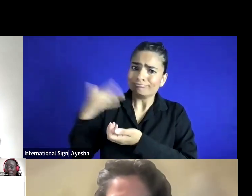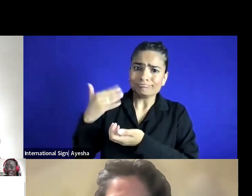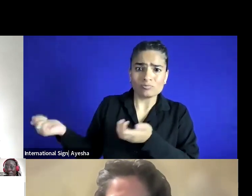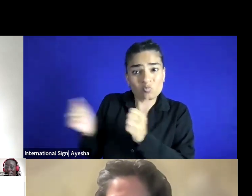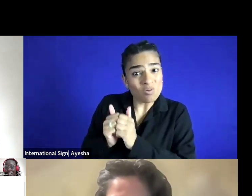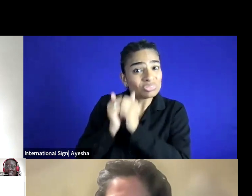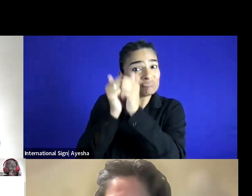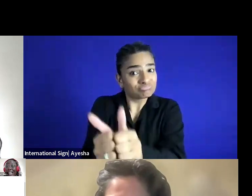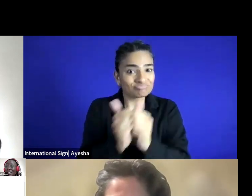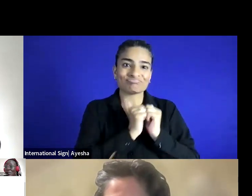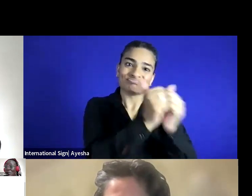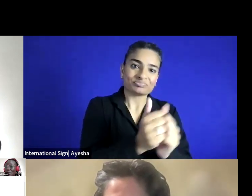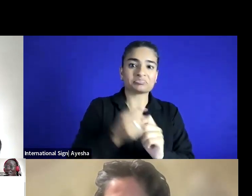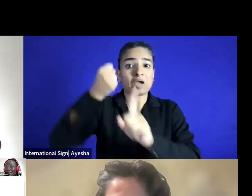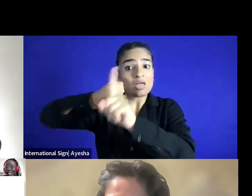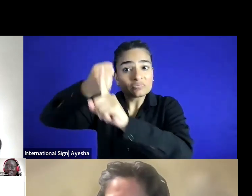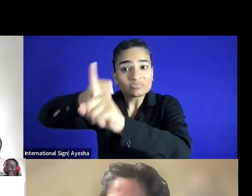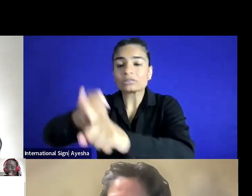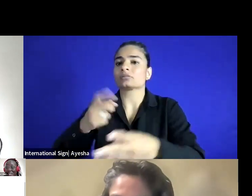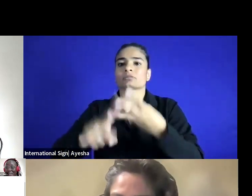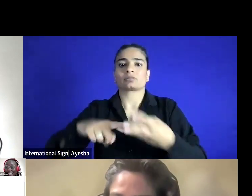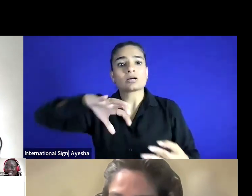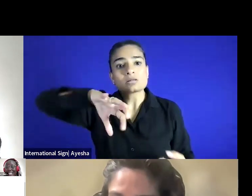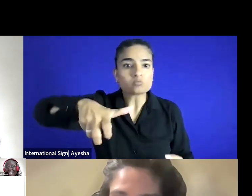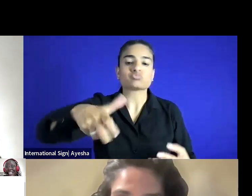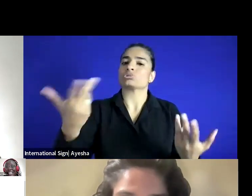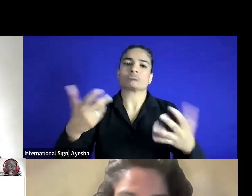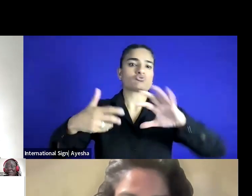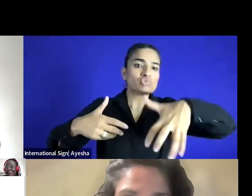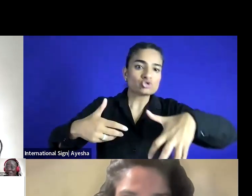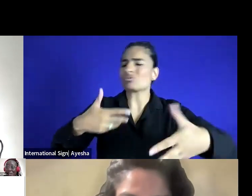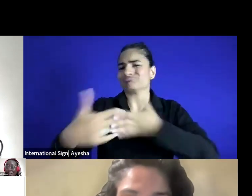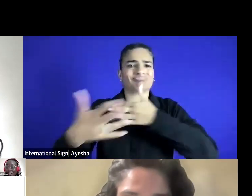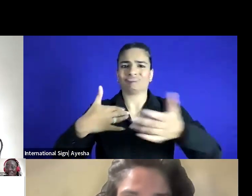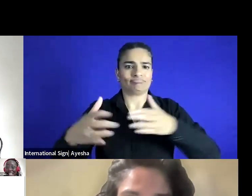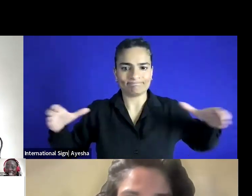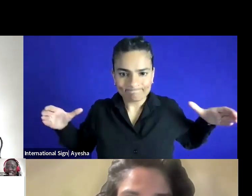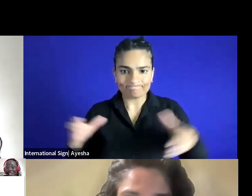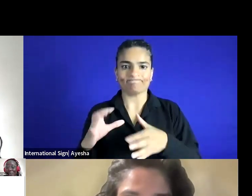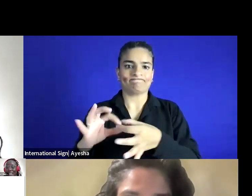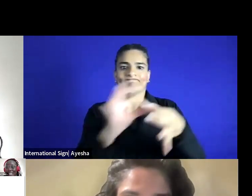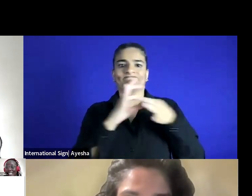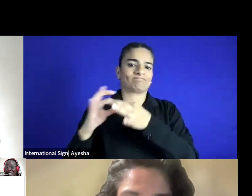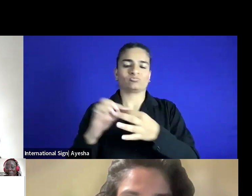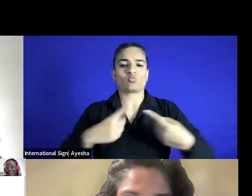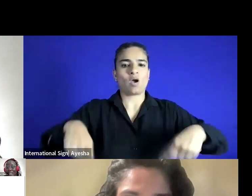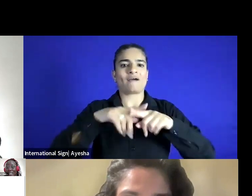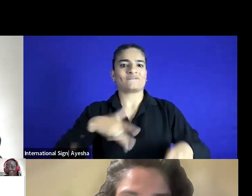from the same region, and also for the virtual participants, because they are not traveling, that does not mean that they experience